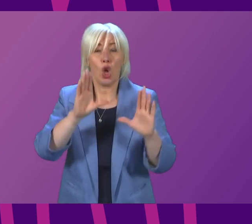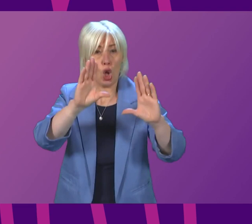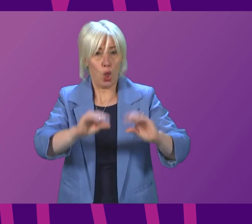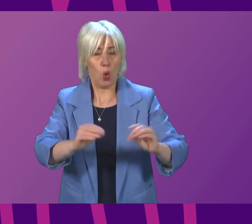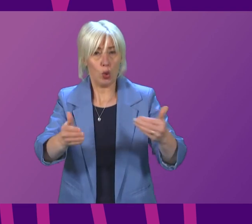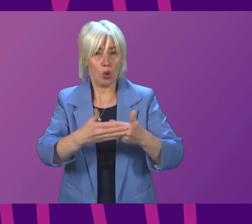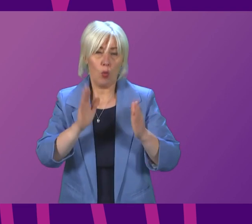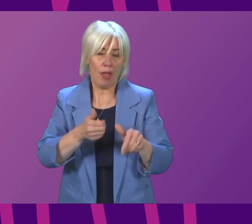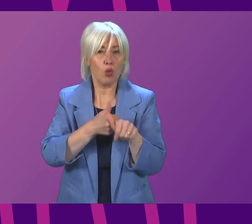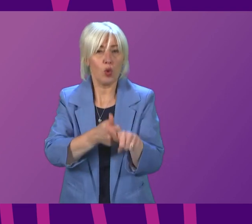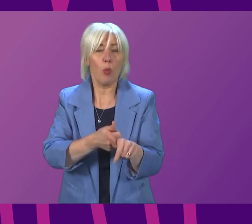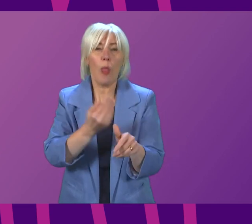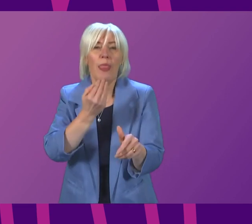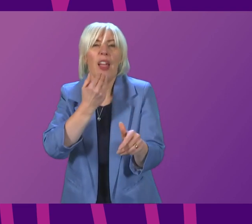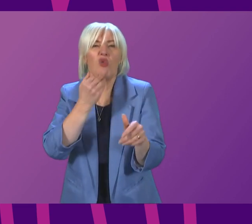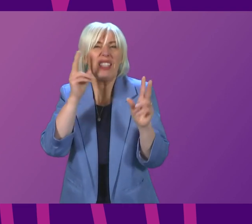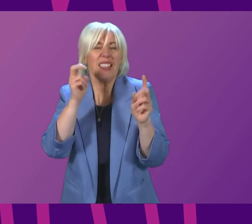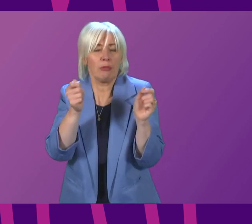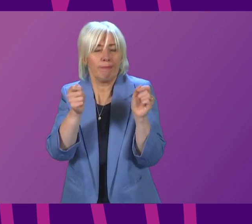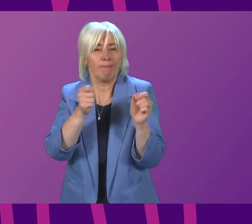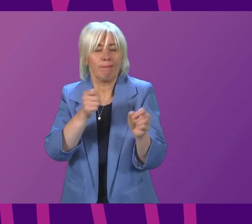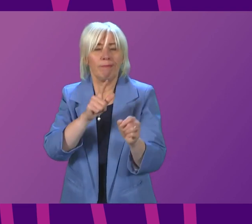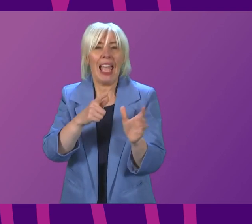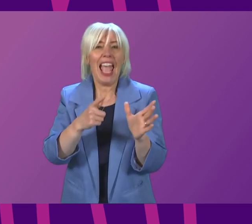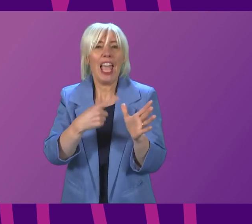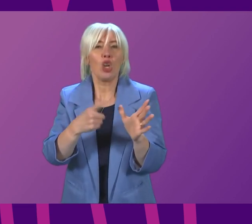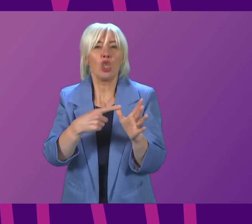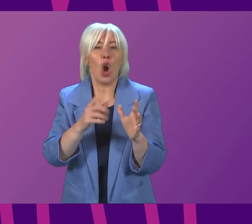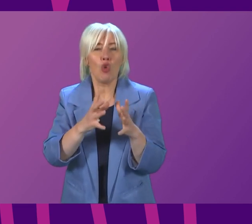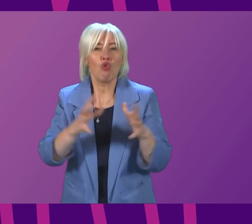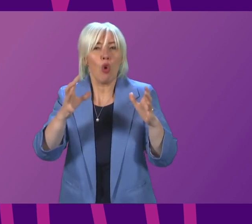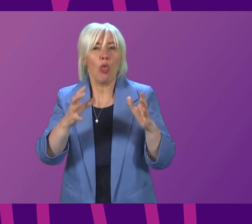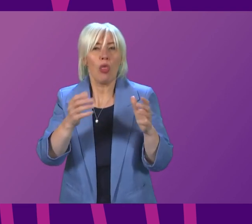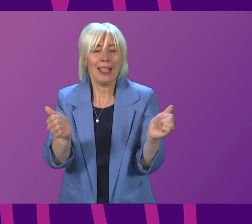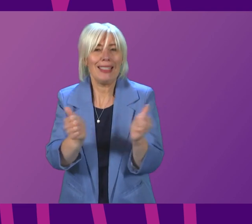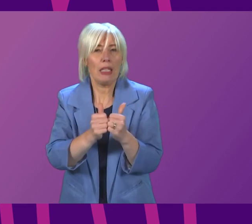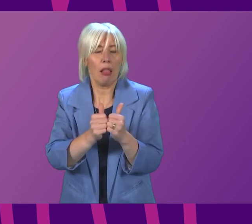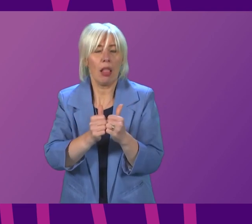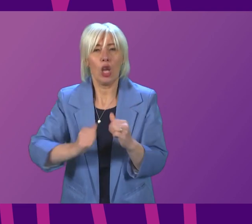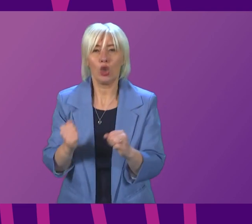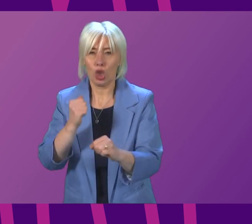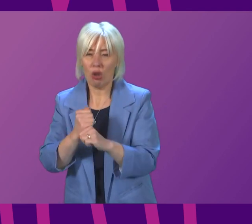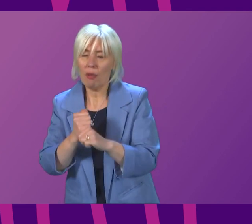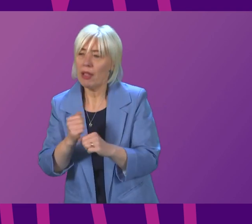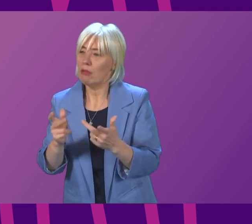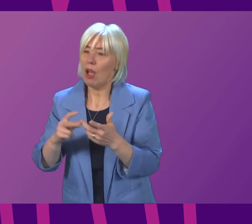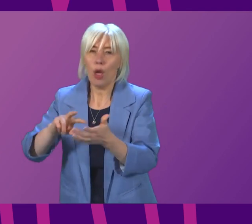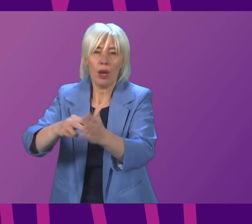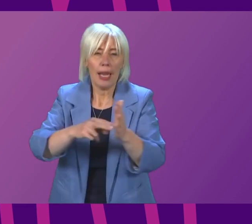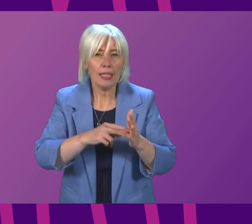which the Ayrshire Growth Deal is central. The Scottish Government and our agencies are working with regional partners to support